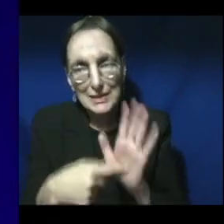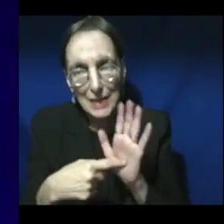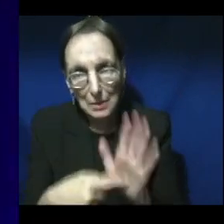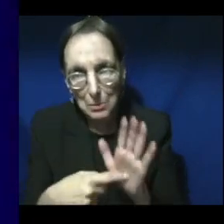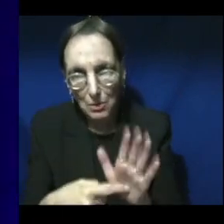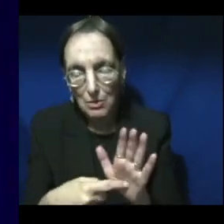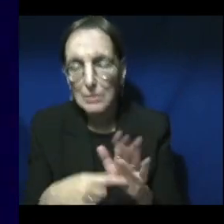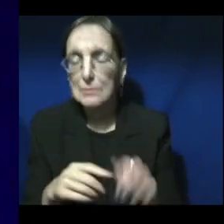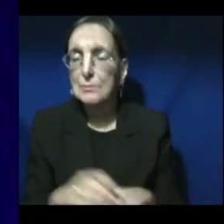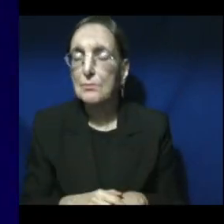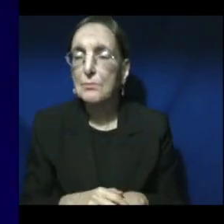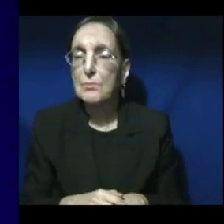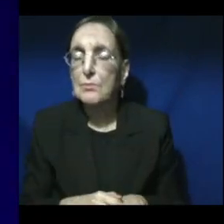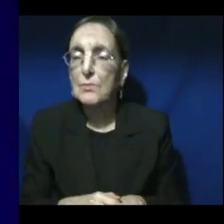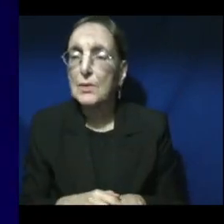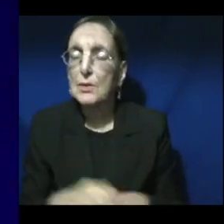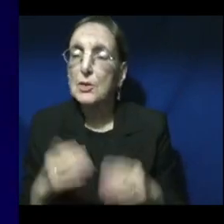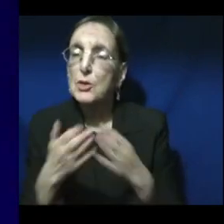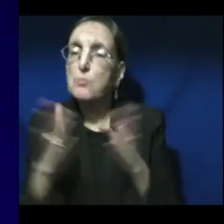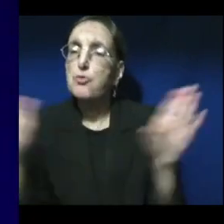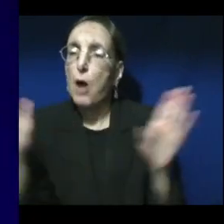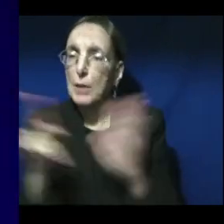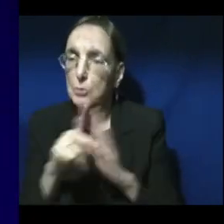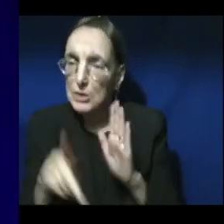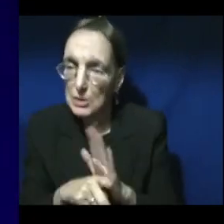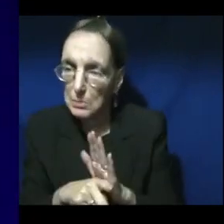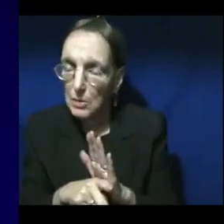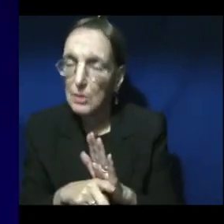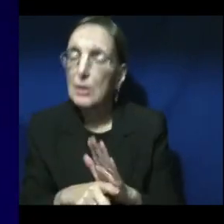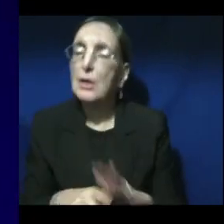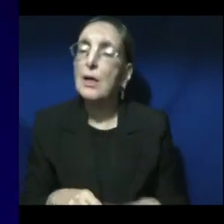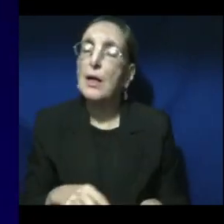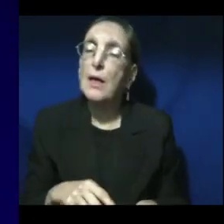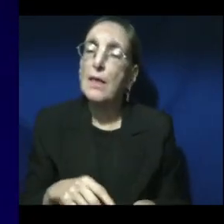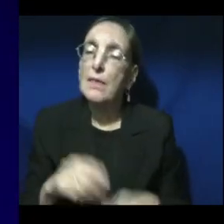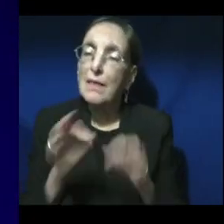broader principle. And that is the language of agency and identity. Words aren’t just words.